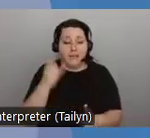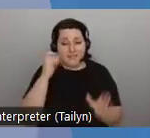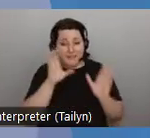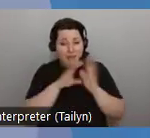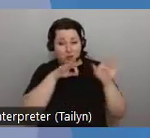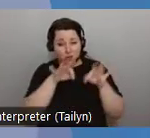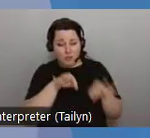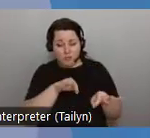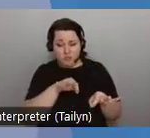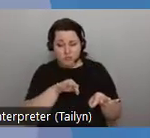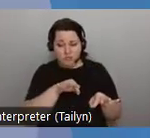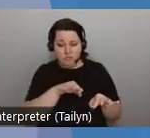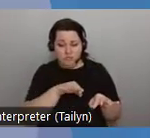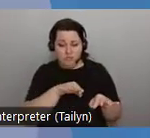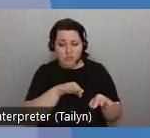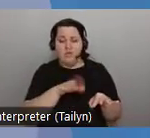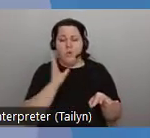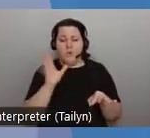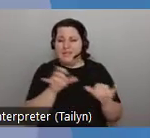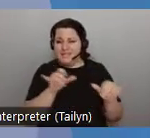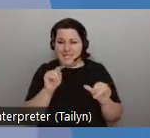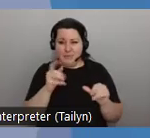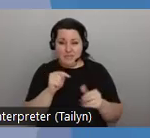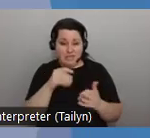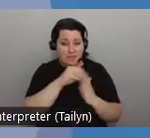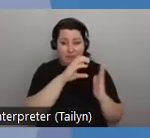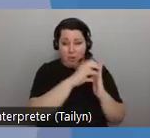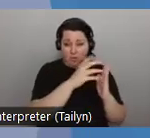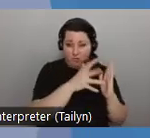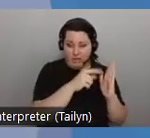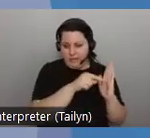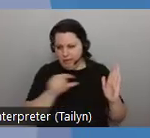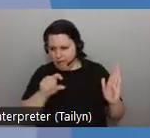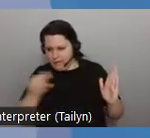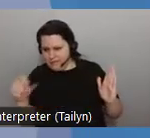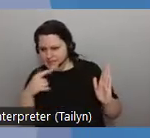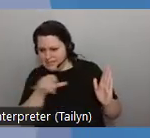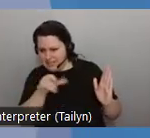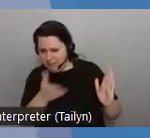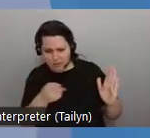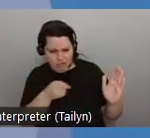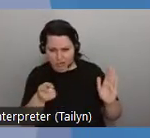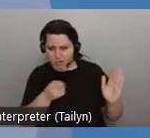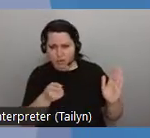creating clutter. Finally you want to avoid redundancy. Of the image